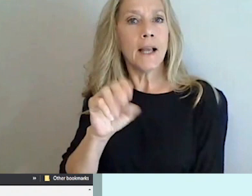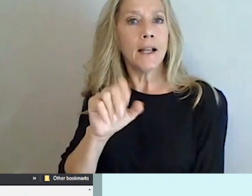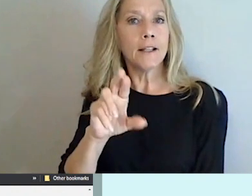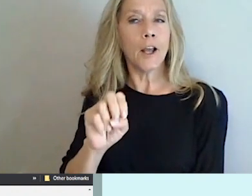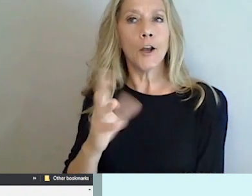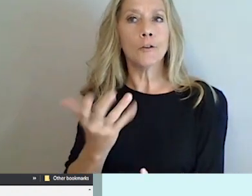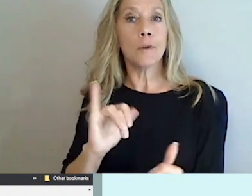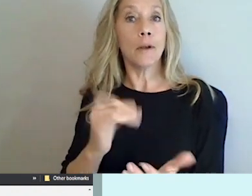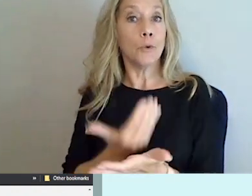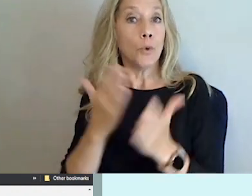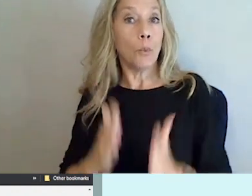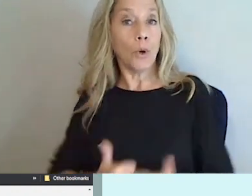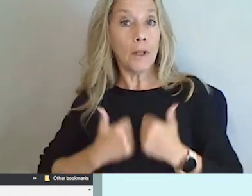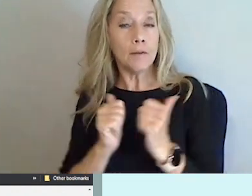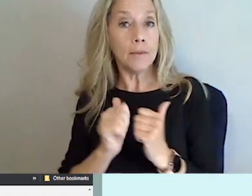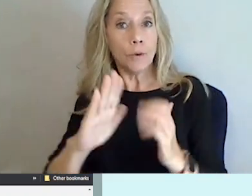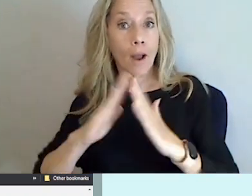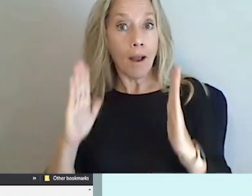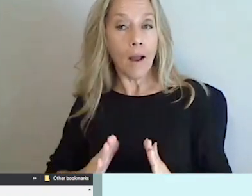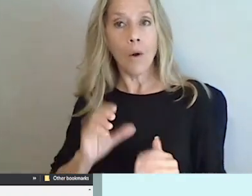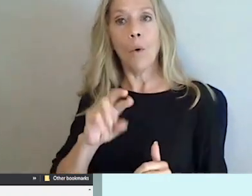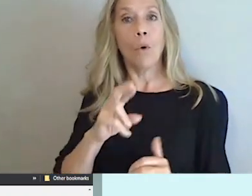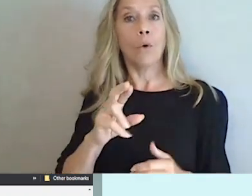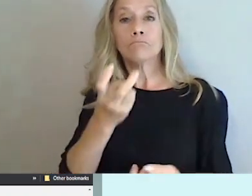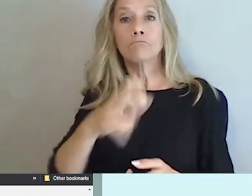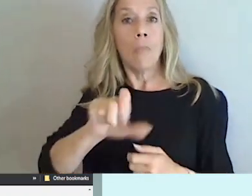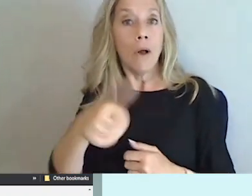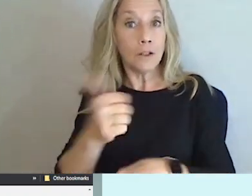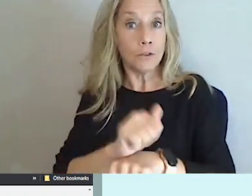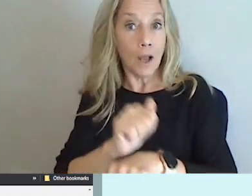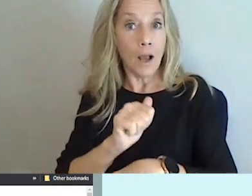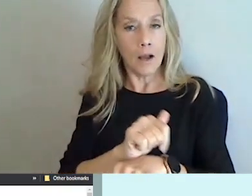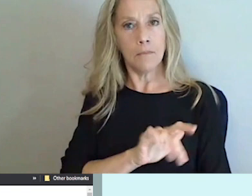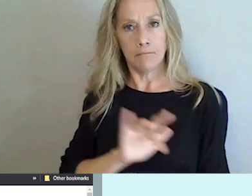new household member or a new job—click Add Another to add that information to your case.